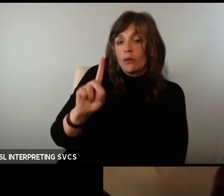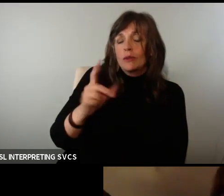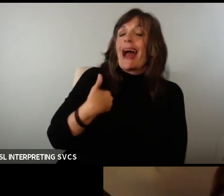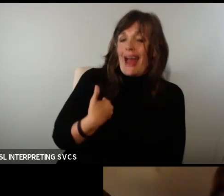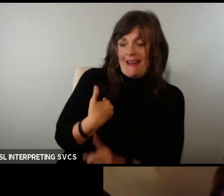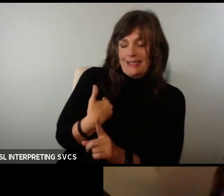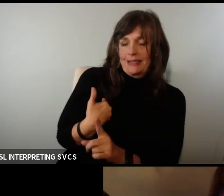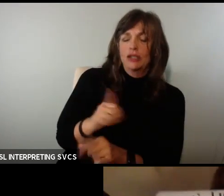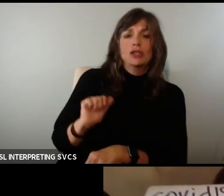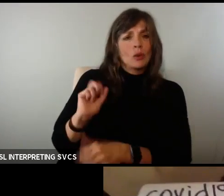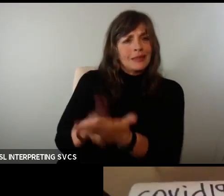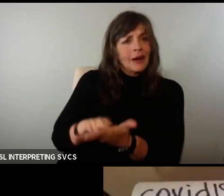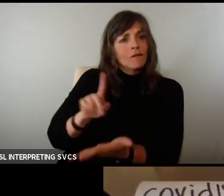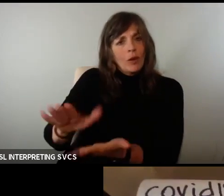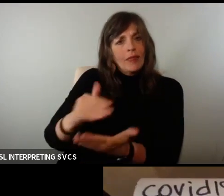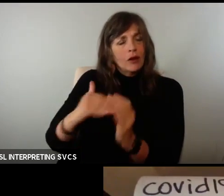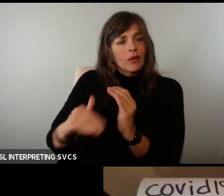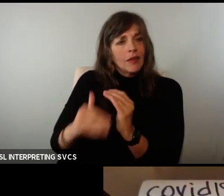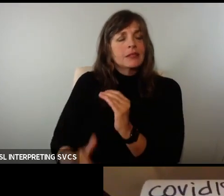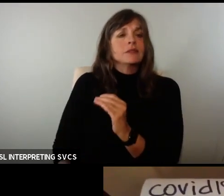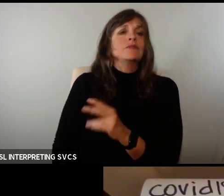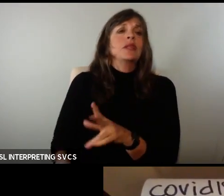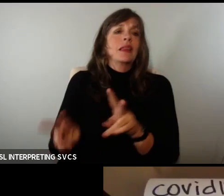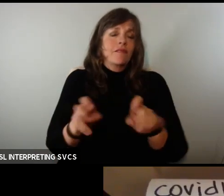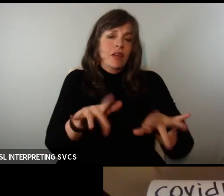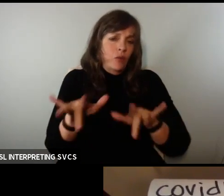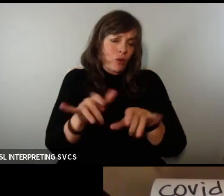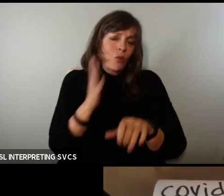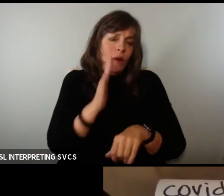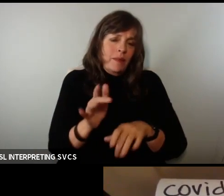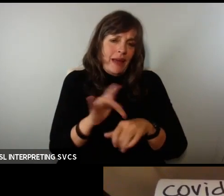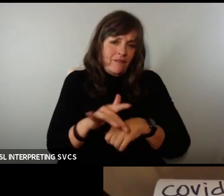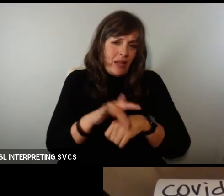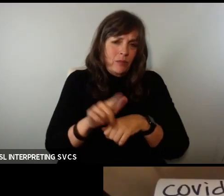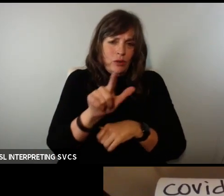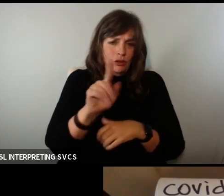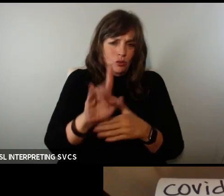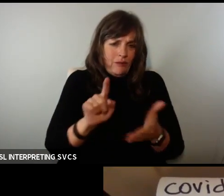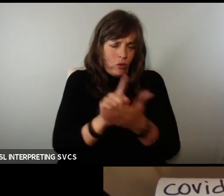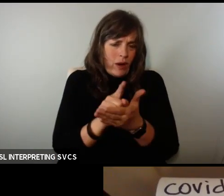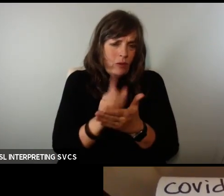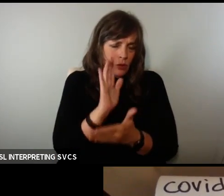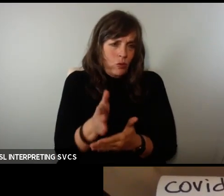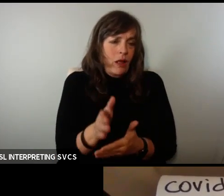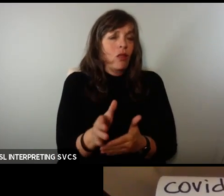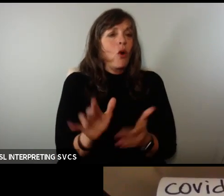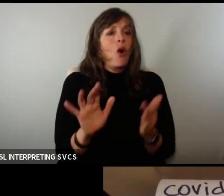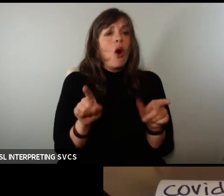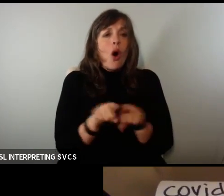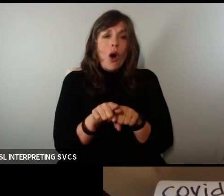in about three days and video recording of this call will be available within 24 hours on the same HowlRound post